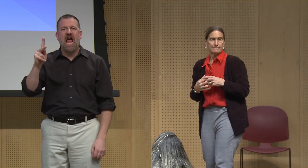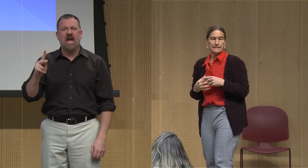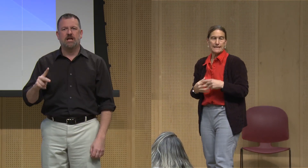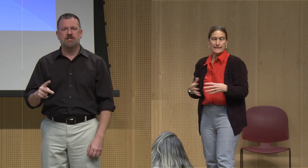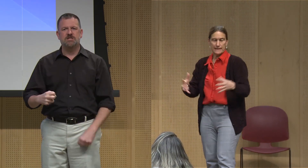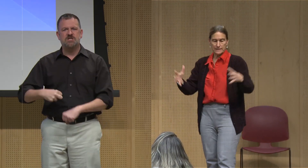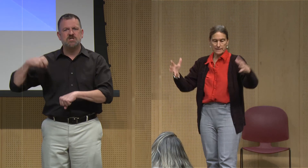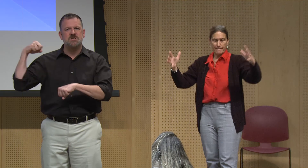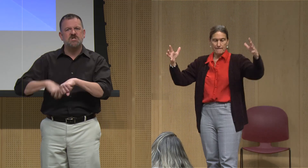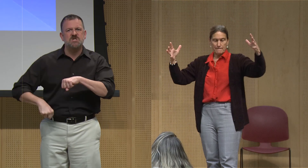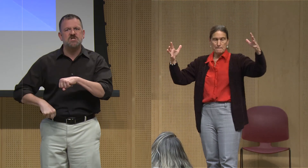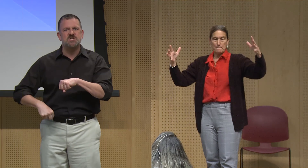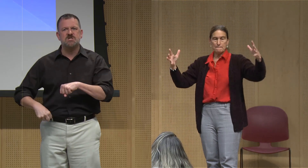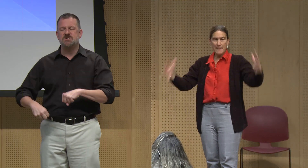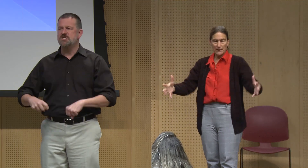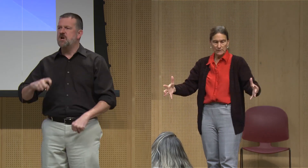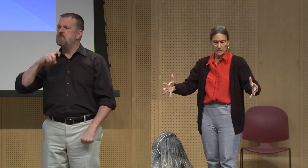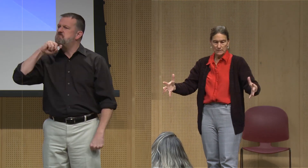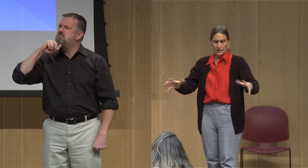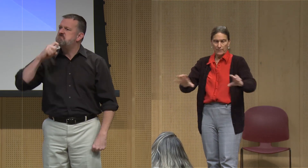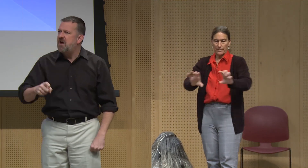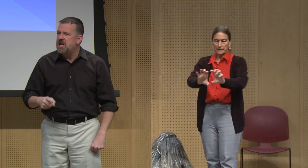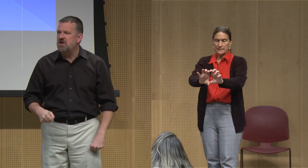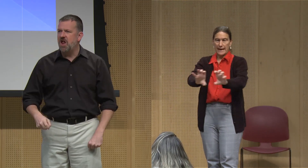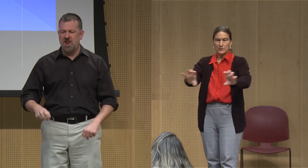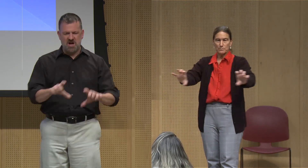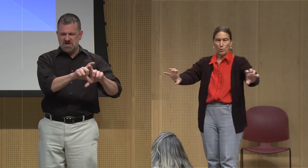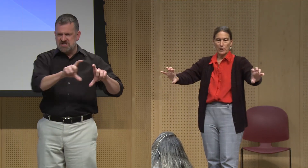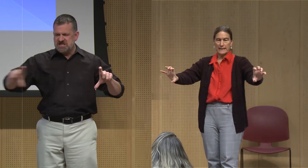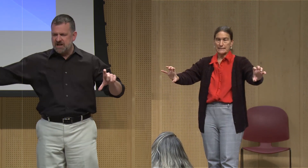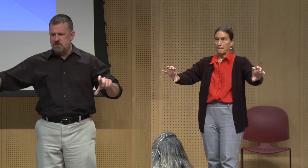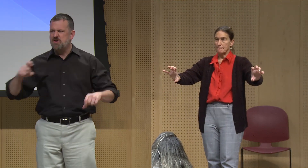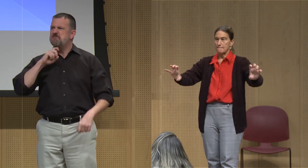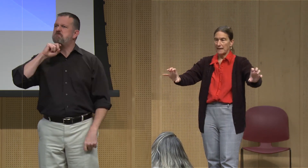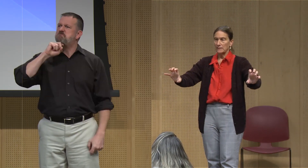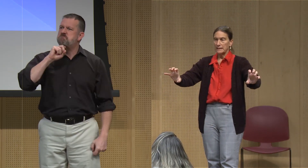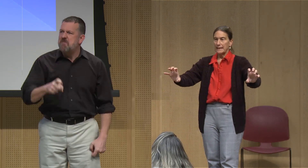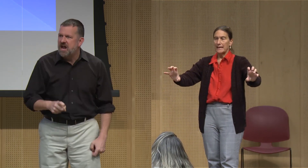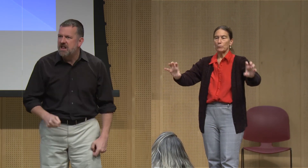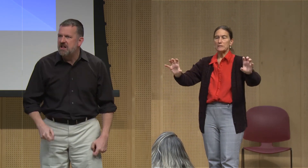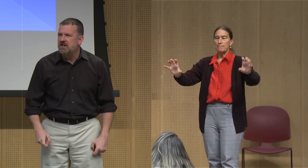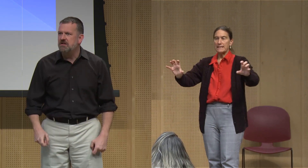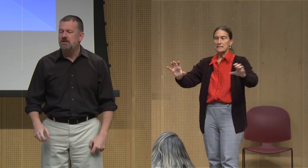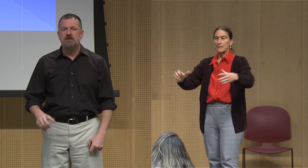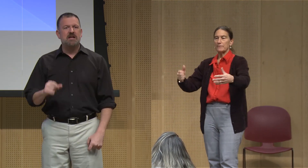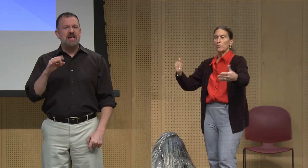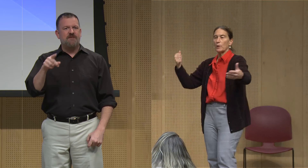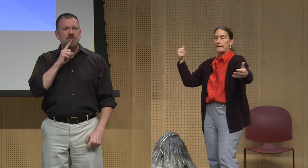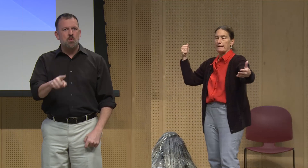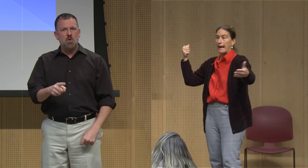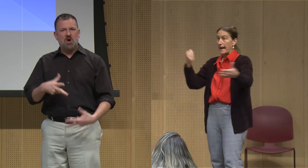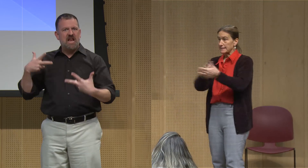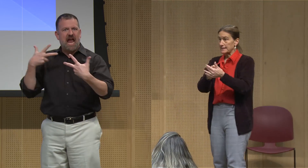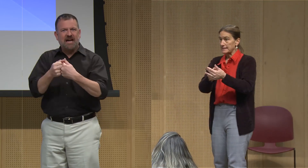IT IS METAL, THE DASHBOARD IS METAL. IT WAS MEANT TO BE IF YOU WERE IN AN ACCIDENT